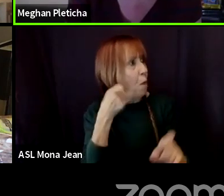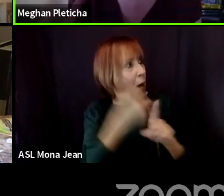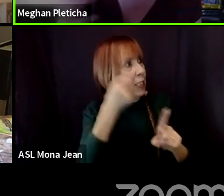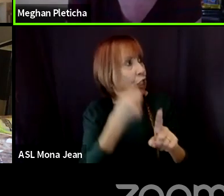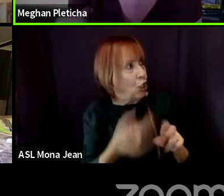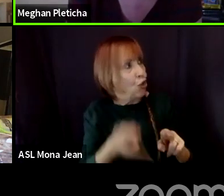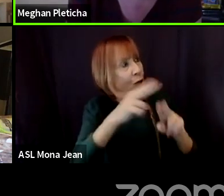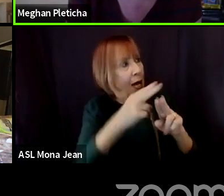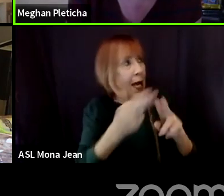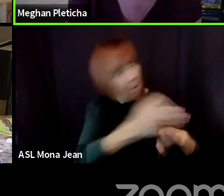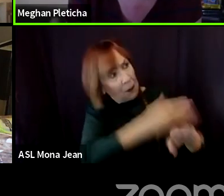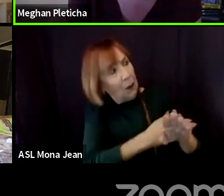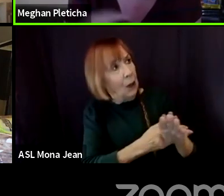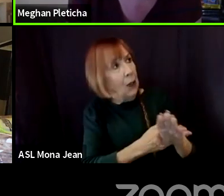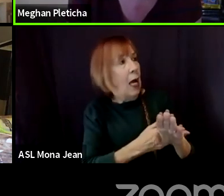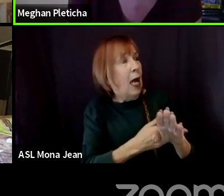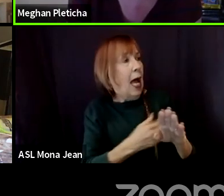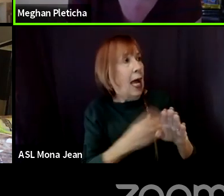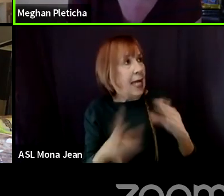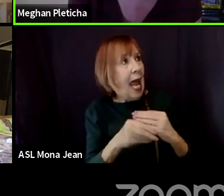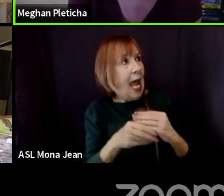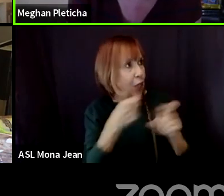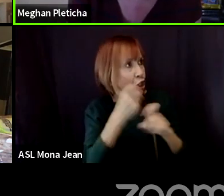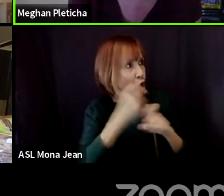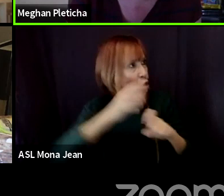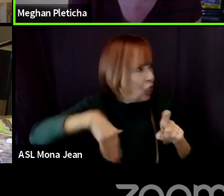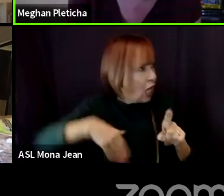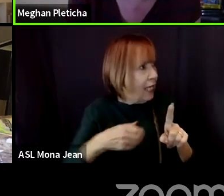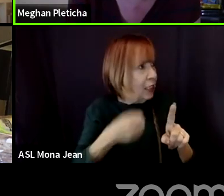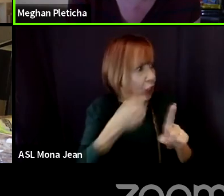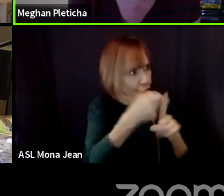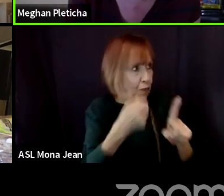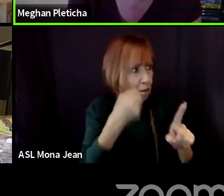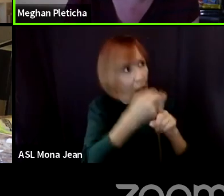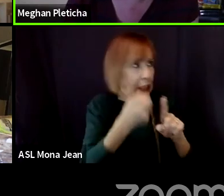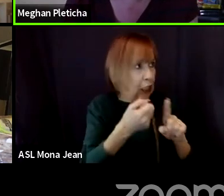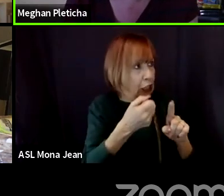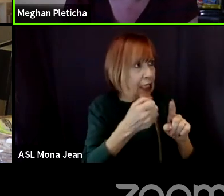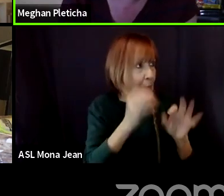And that used to make me feel crappy, 'cause I was like, I'm comedy writer, I'm a failure.